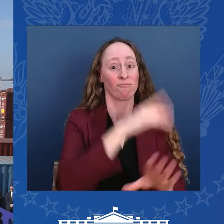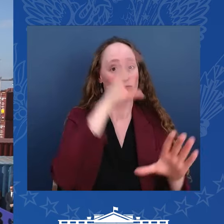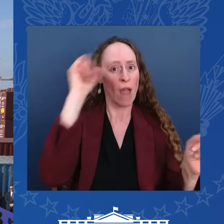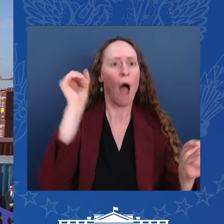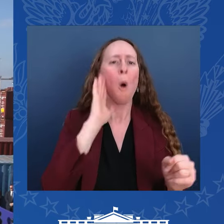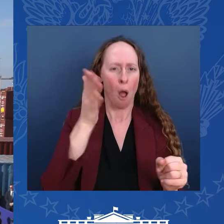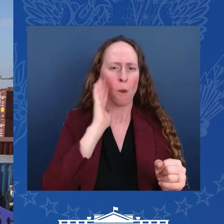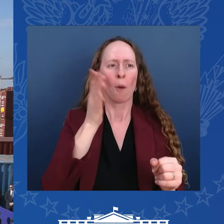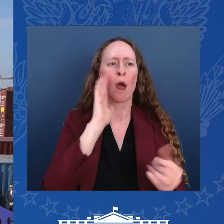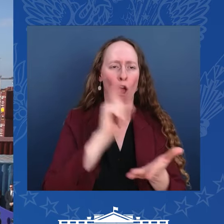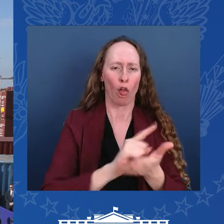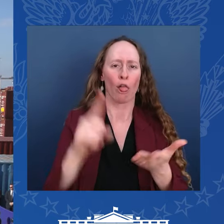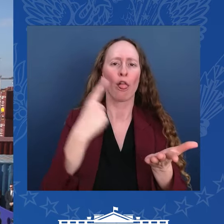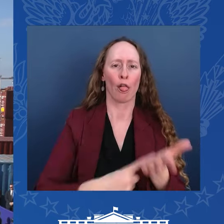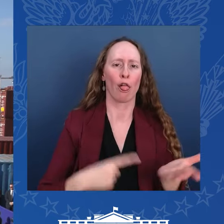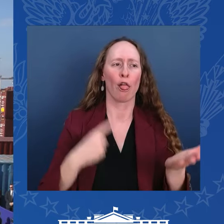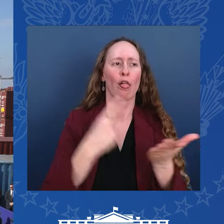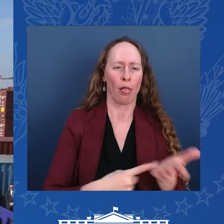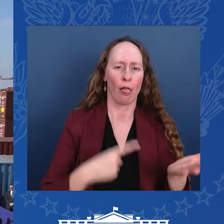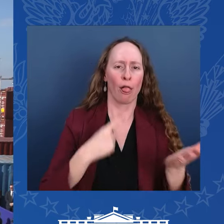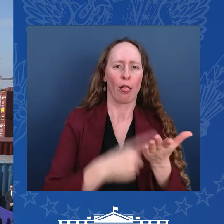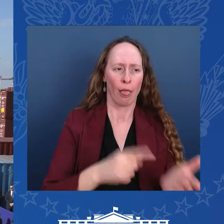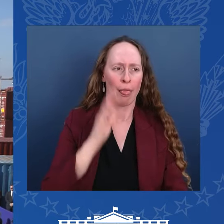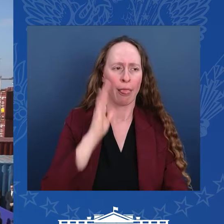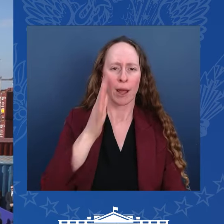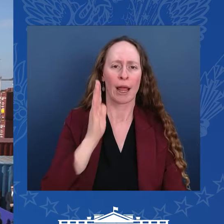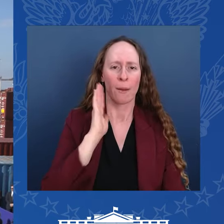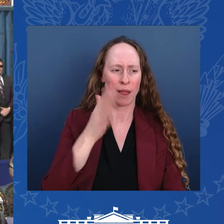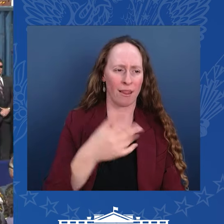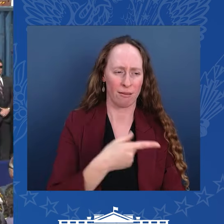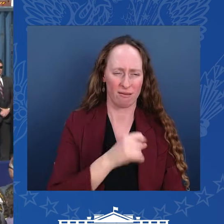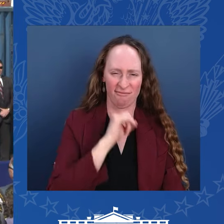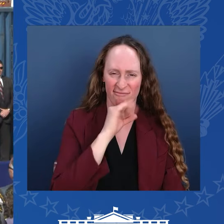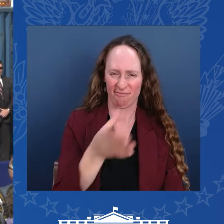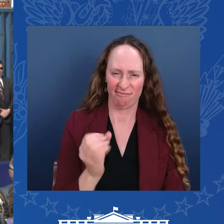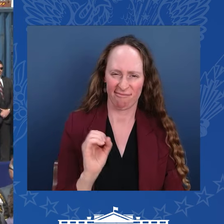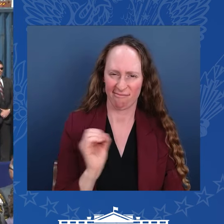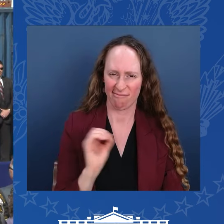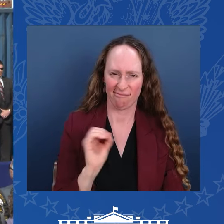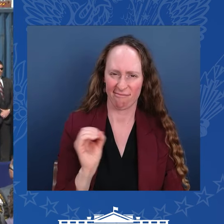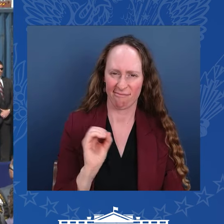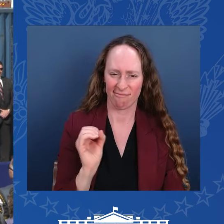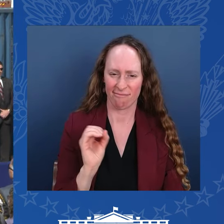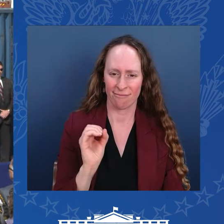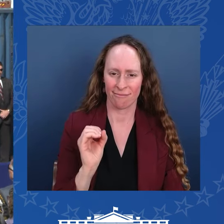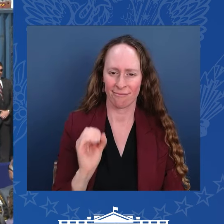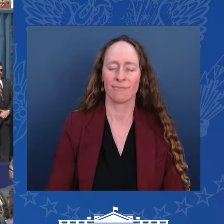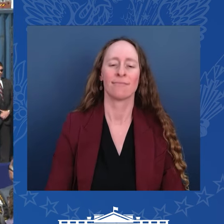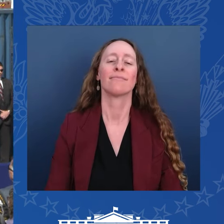Our Chips and Science Act also ran semiconductor advanced manufacturing back home, work along where it started.